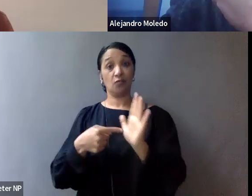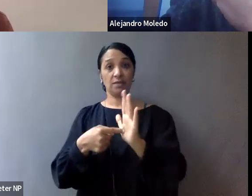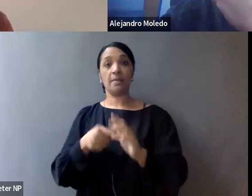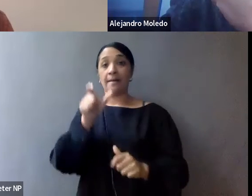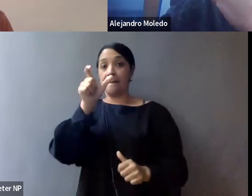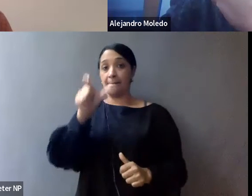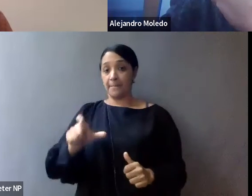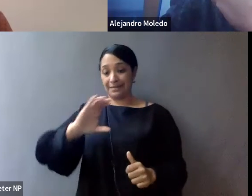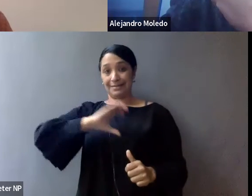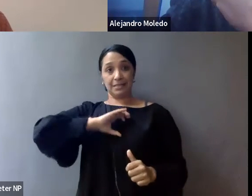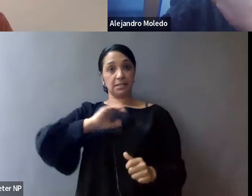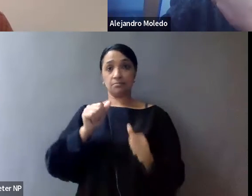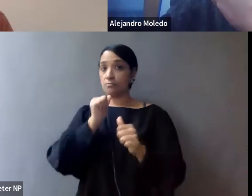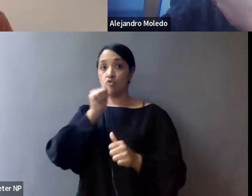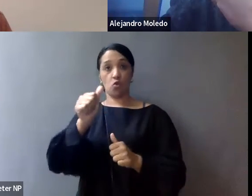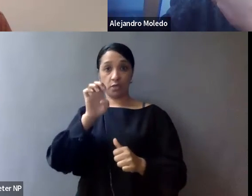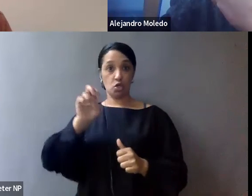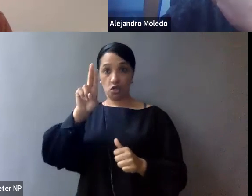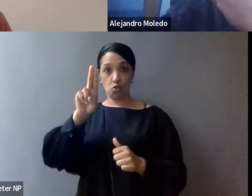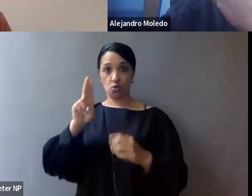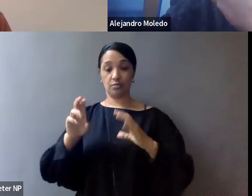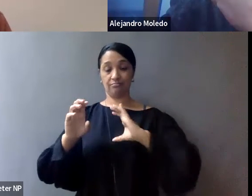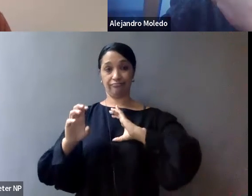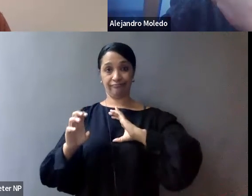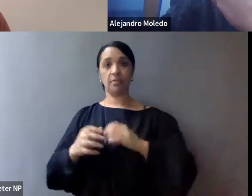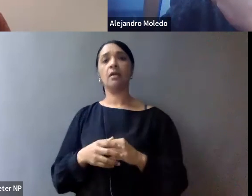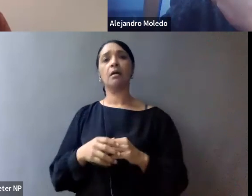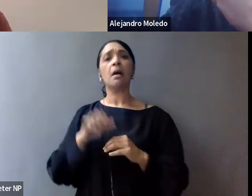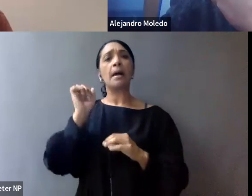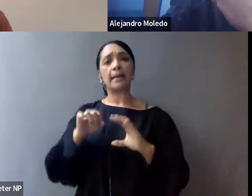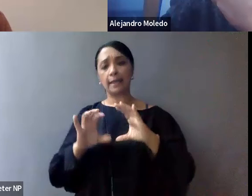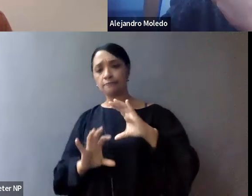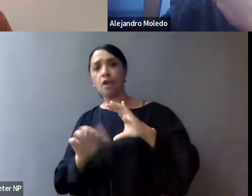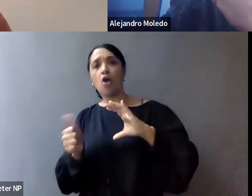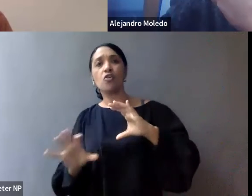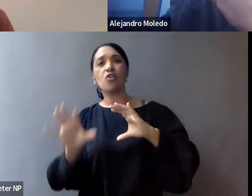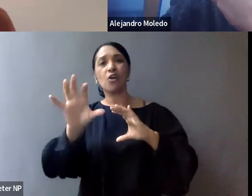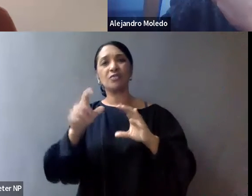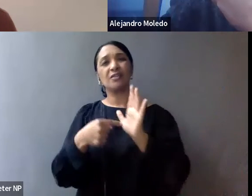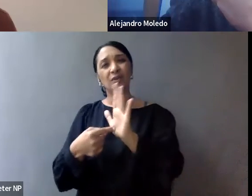One is if there is any plan for cooperation with non-EU countries. For example, Taiwan.